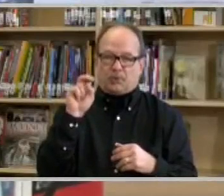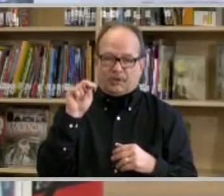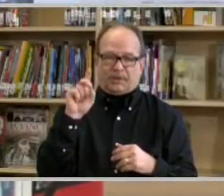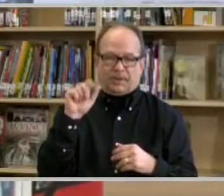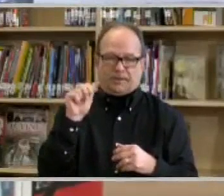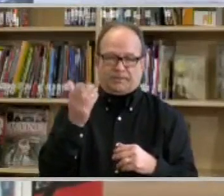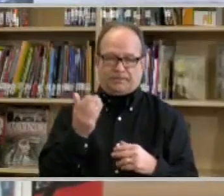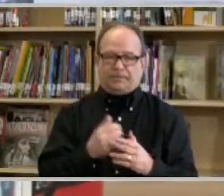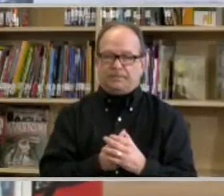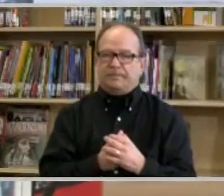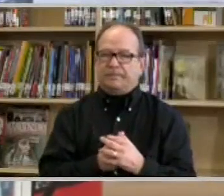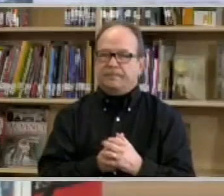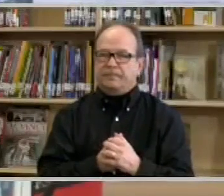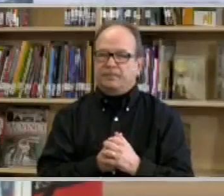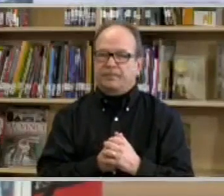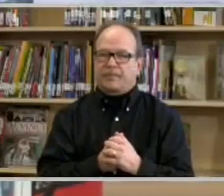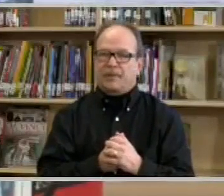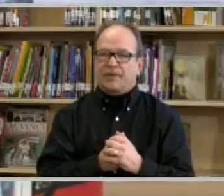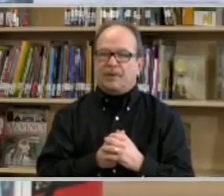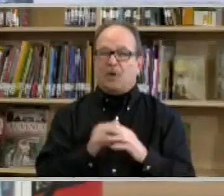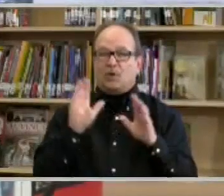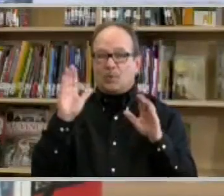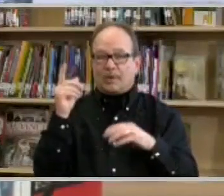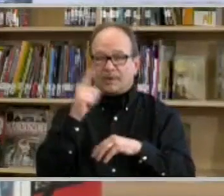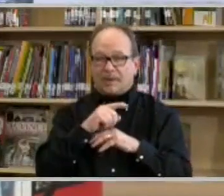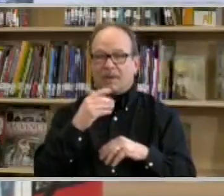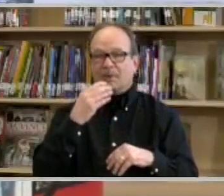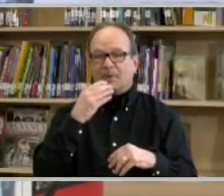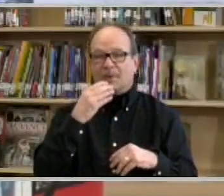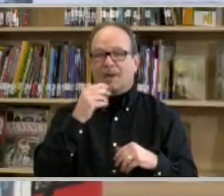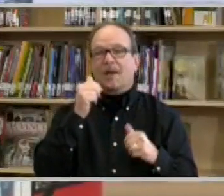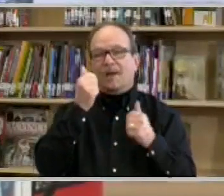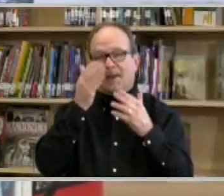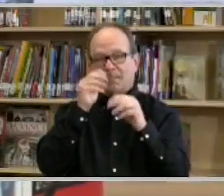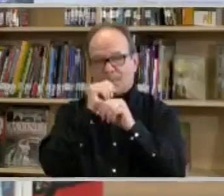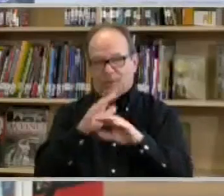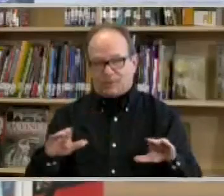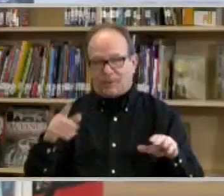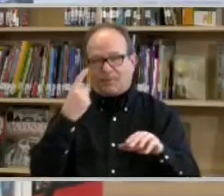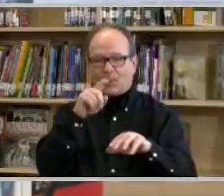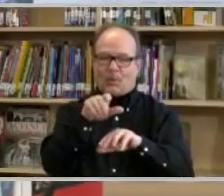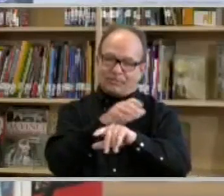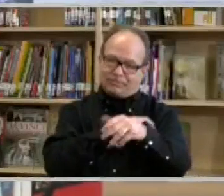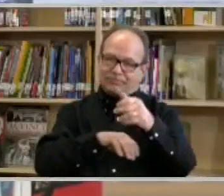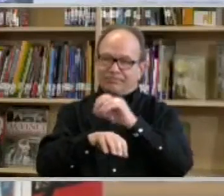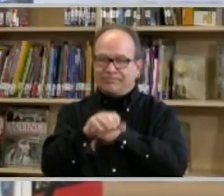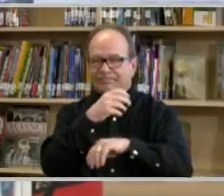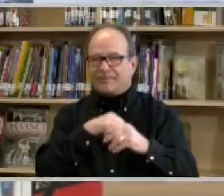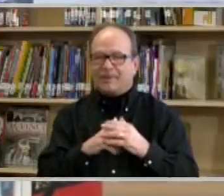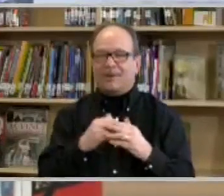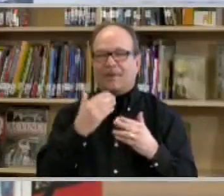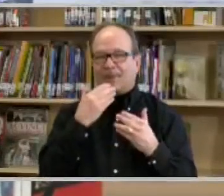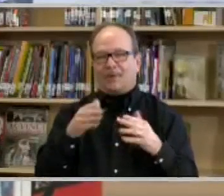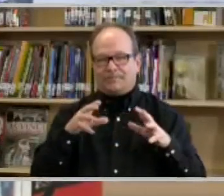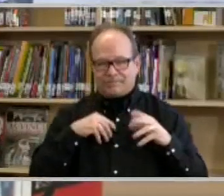THE LINE. HI, BRENDA, WHAT'S YOUR QUESTION. YES, GREAT DAY, MAYOR, TO YOU, GOD BLESS YOU FOR ROLLING